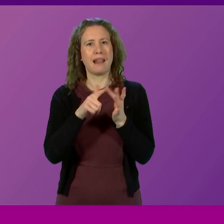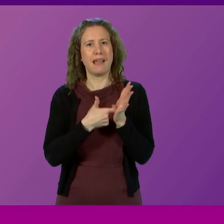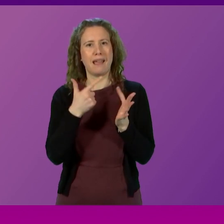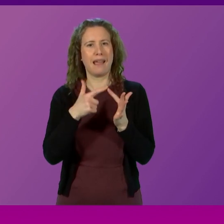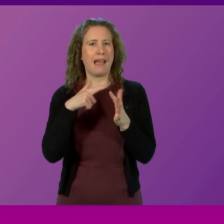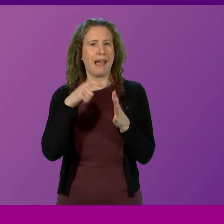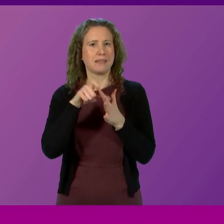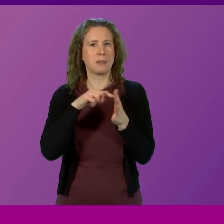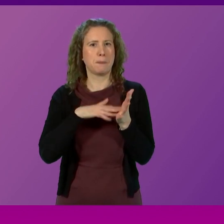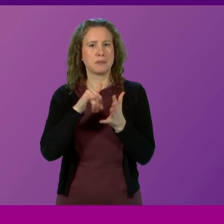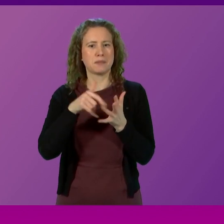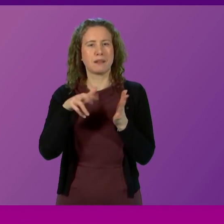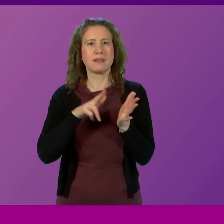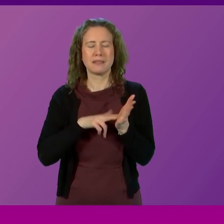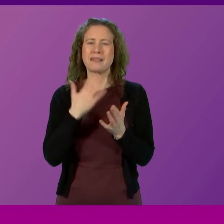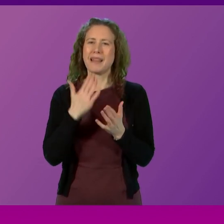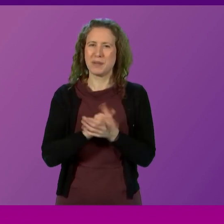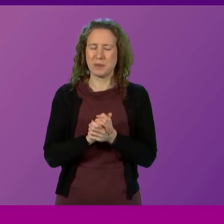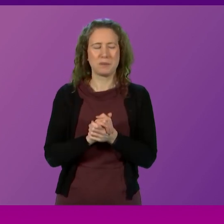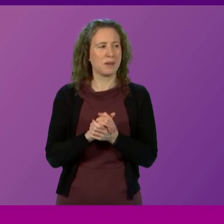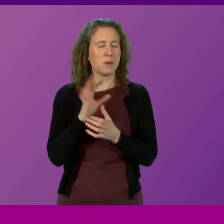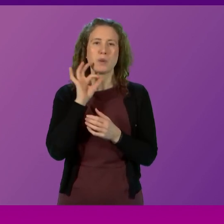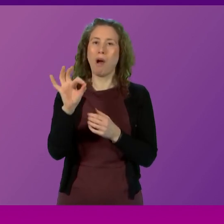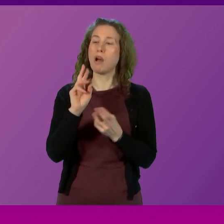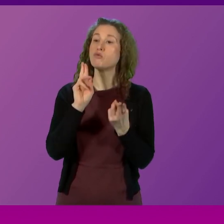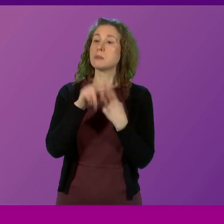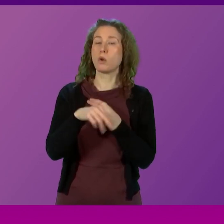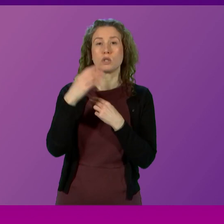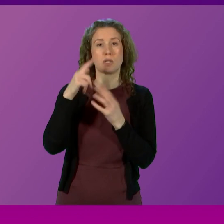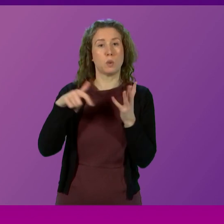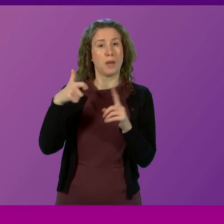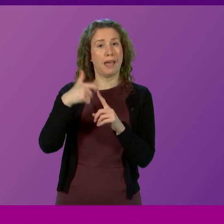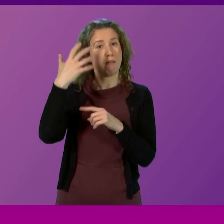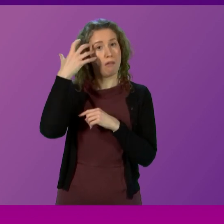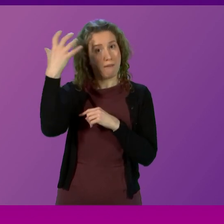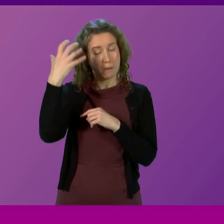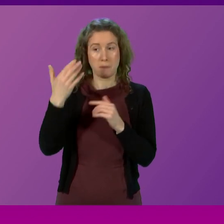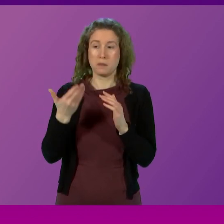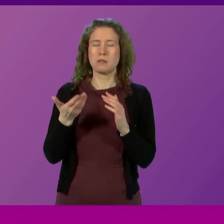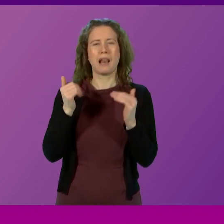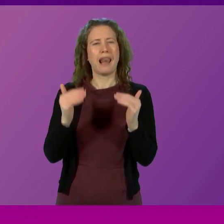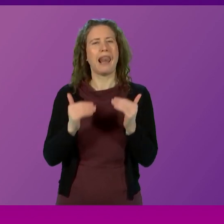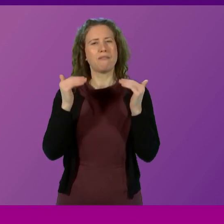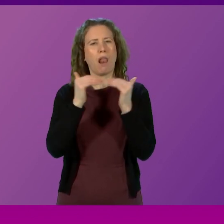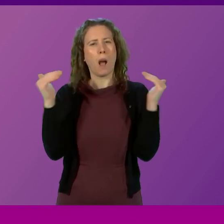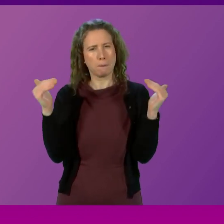To ask the First Minister for her response to the update from the United Kingdom Government’s Department for Levelling Up, Housing and Communities on the funding for displaced